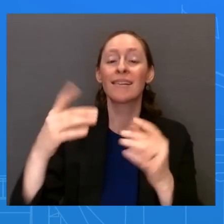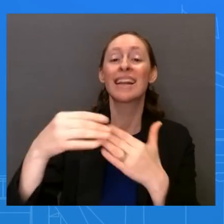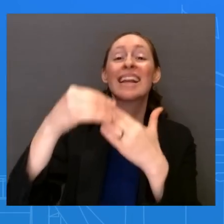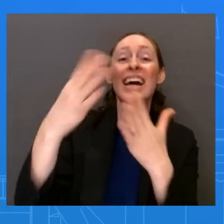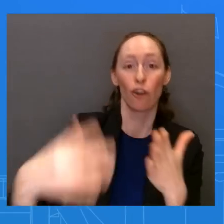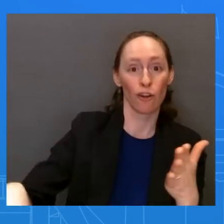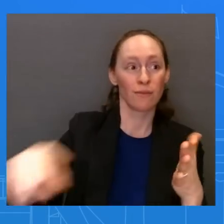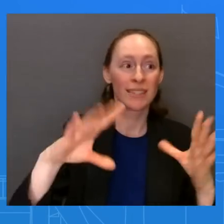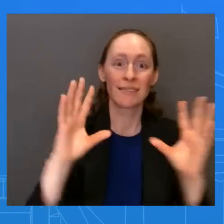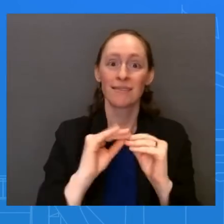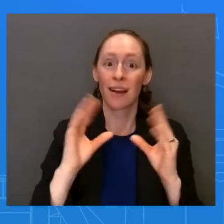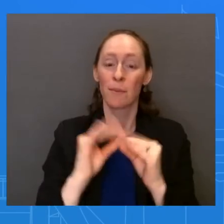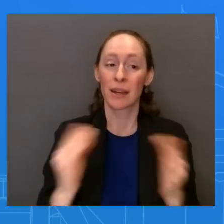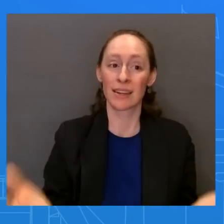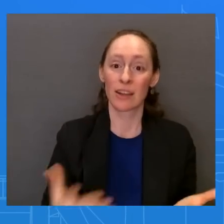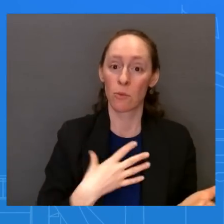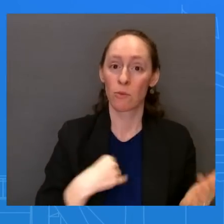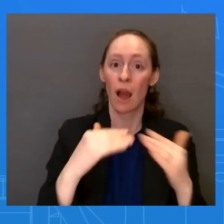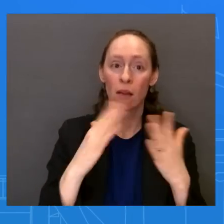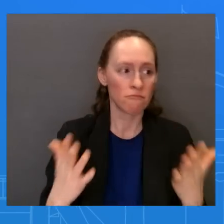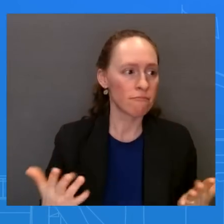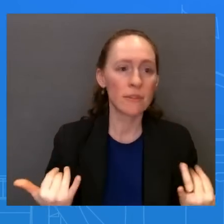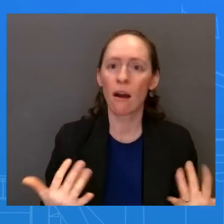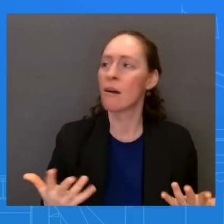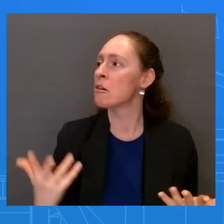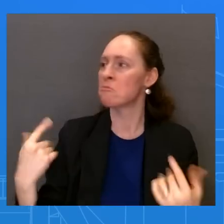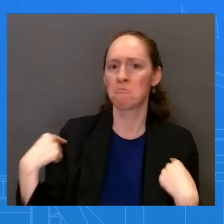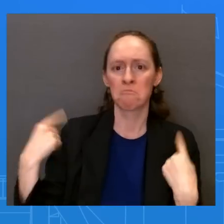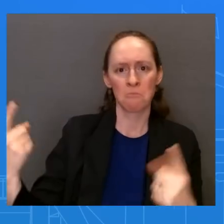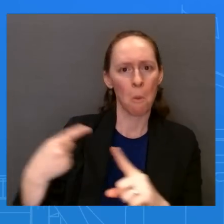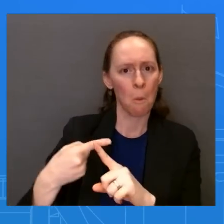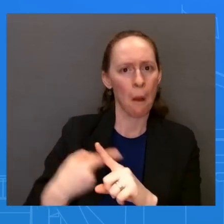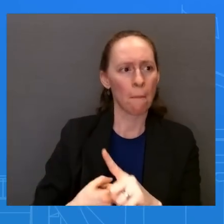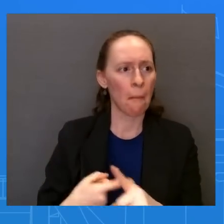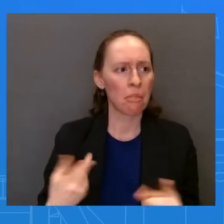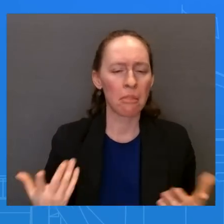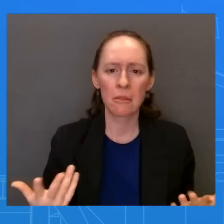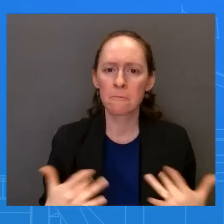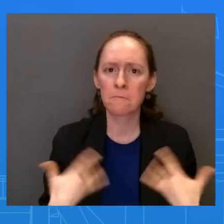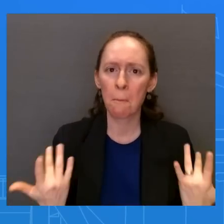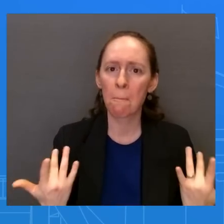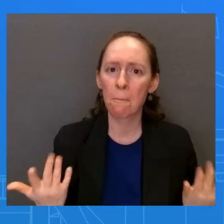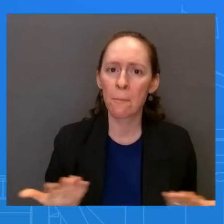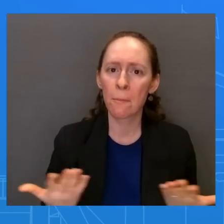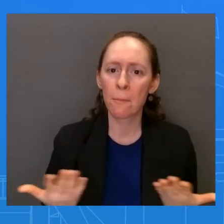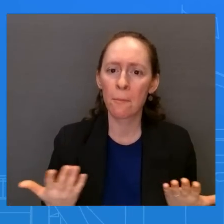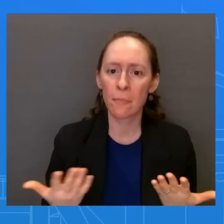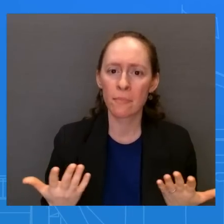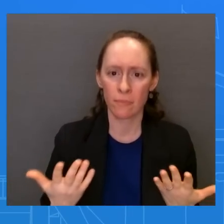so far in order to accomplish all the agreements and projects that are being agreed upon during the summit.